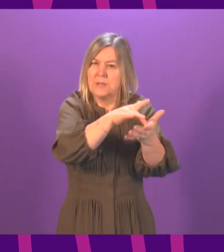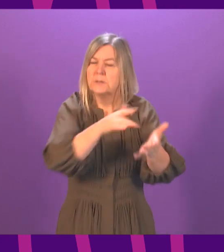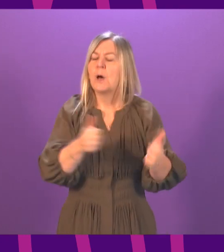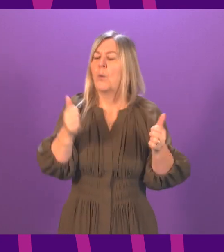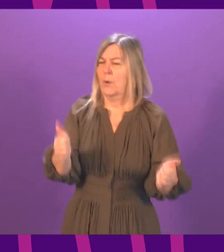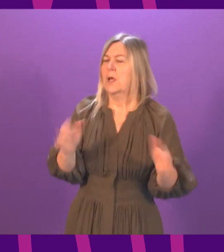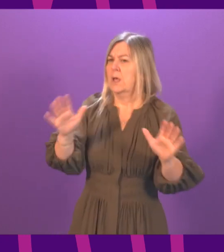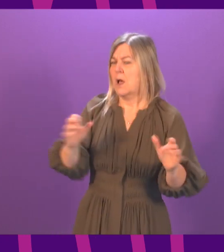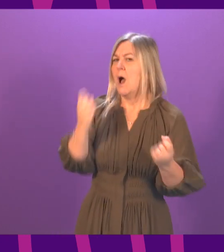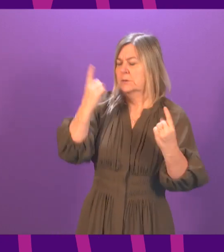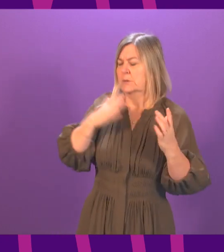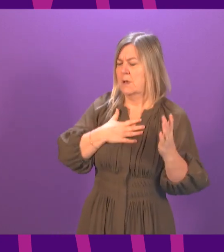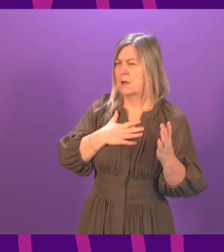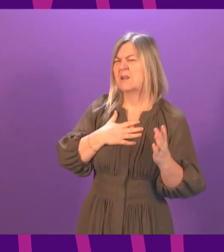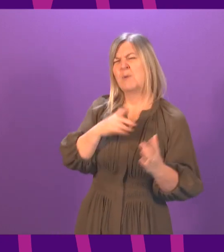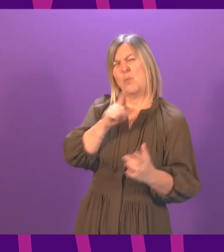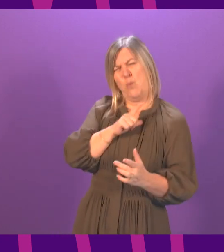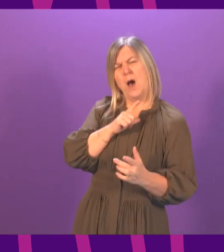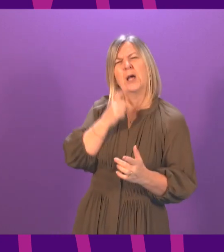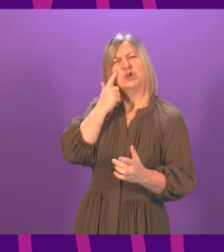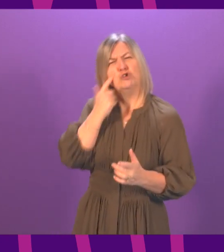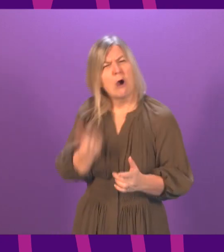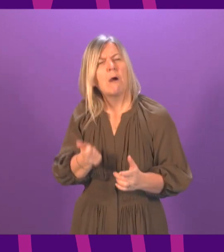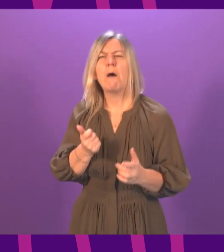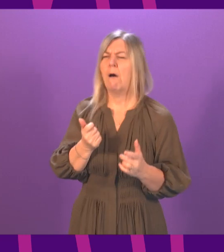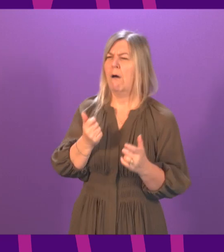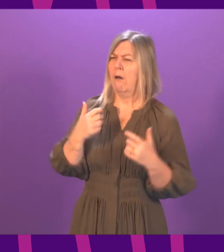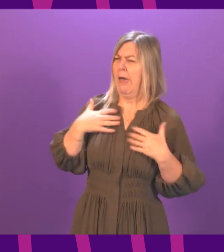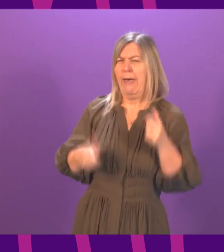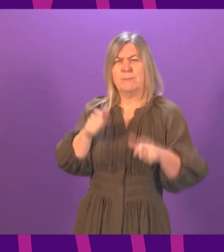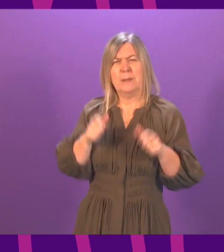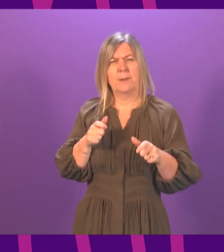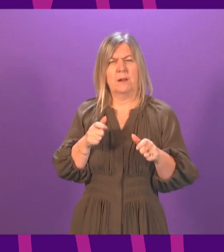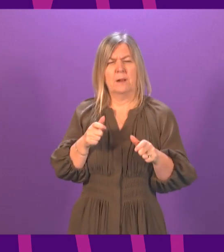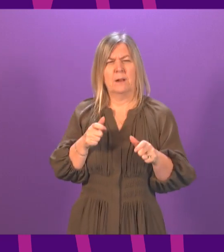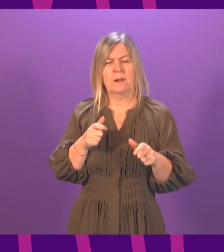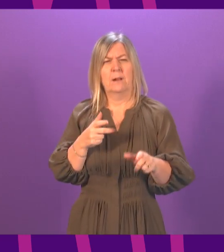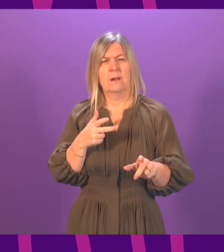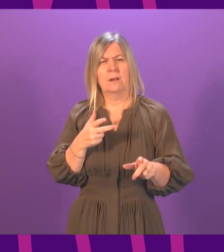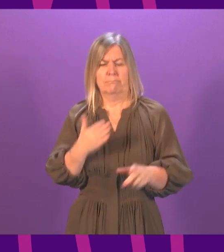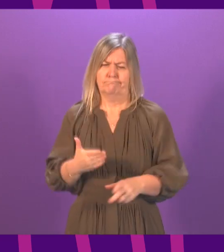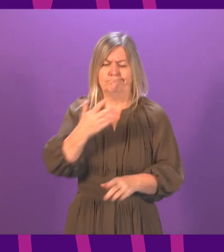why younger healthier patients are getting jabs before doctors who help more vulnerable people are